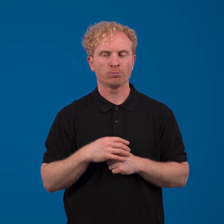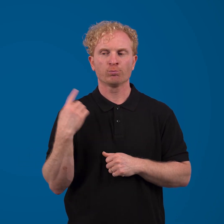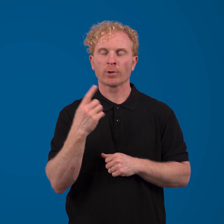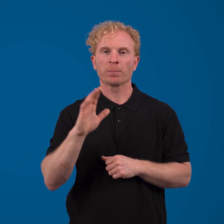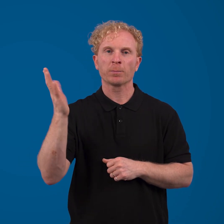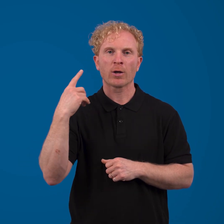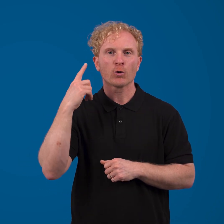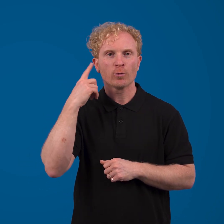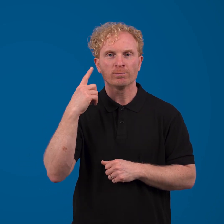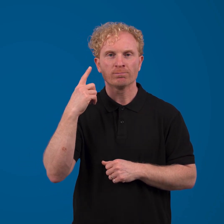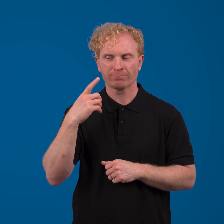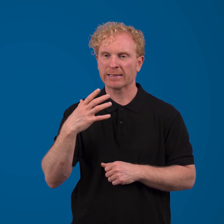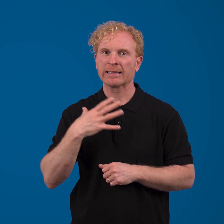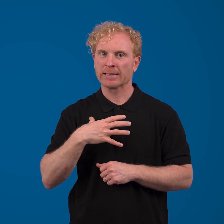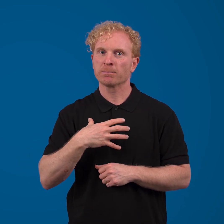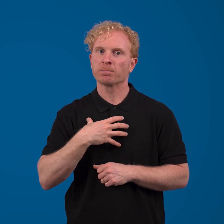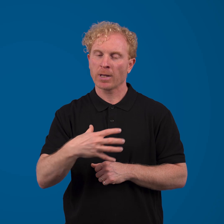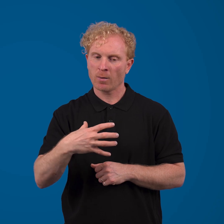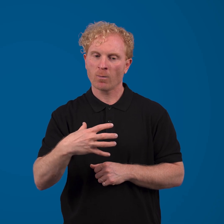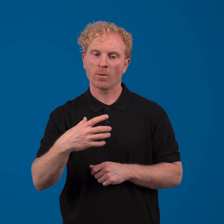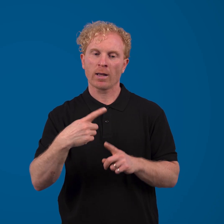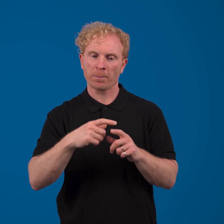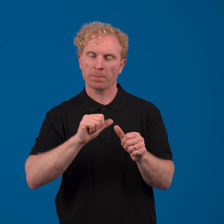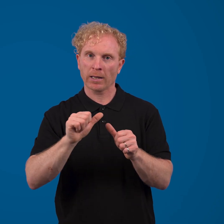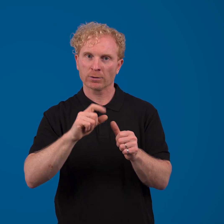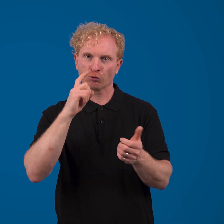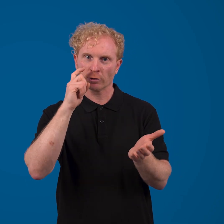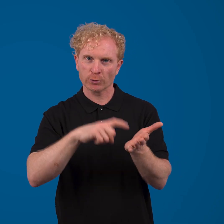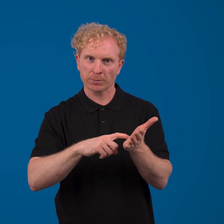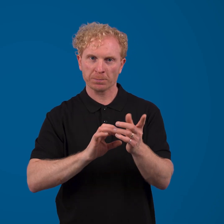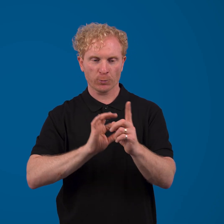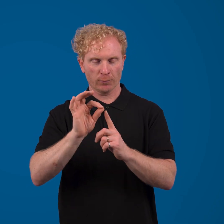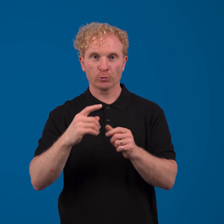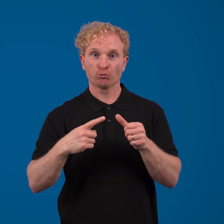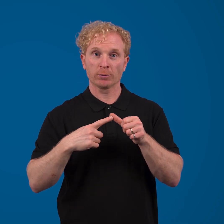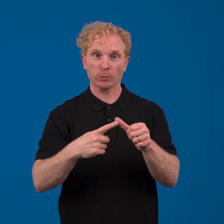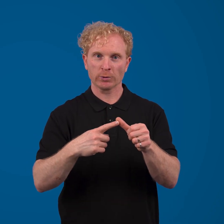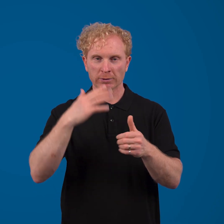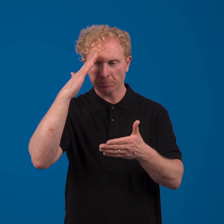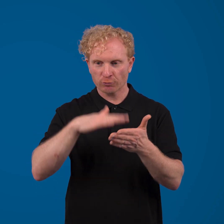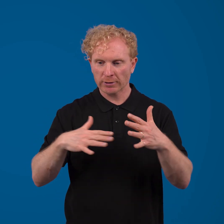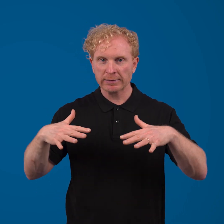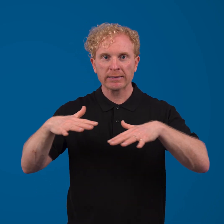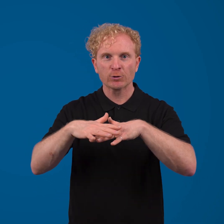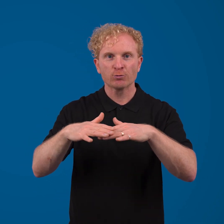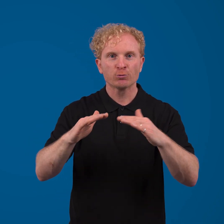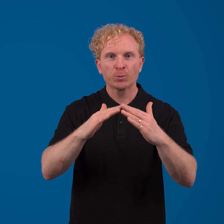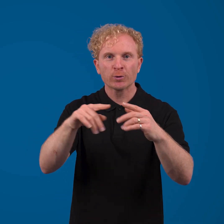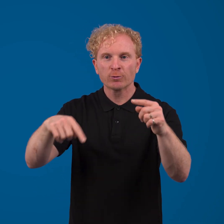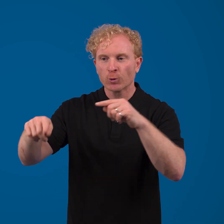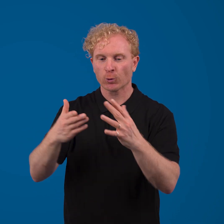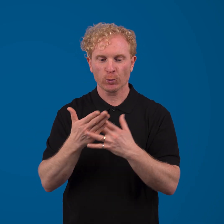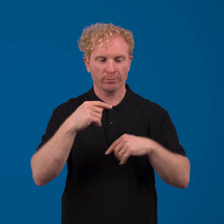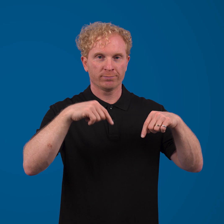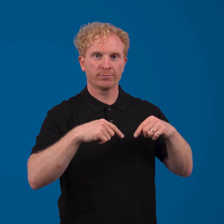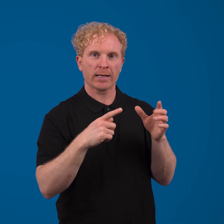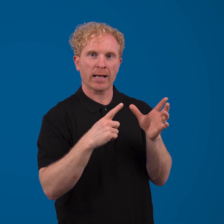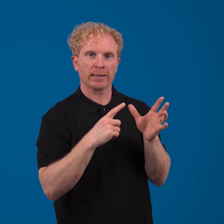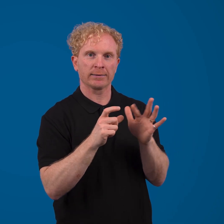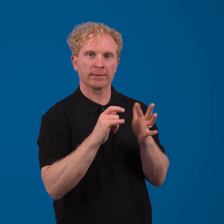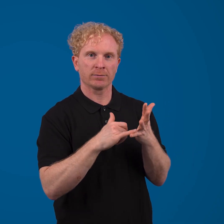We heard that there needs to be better recognition and improved responses to experiences of intersectionality through ADS.